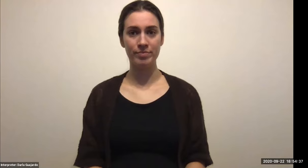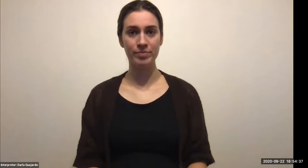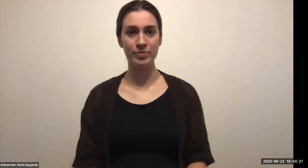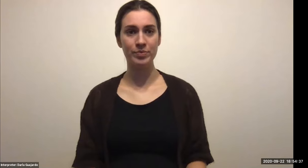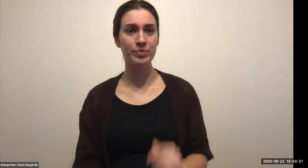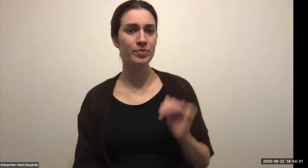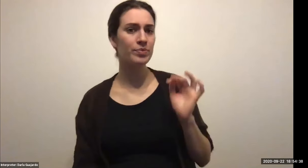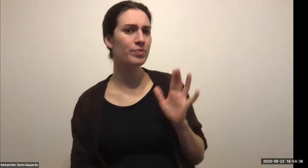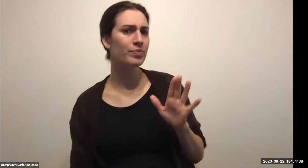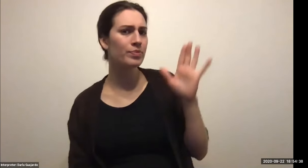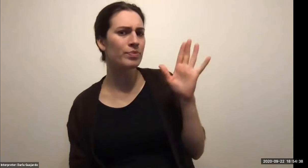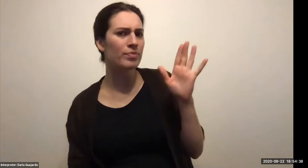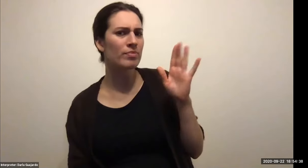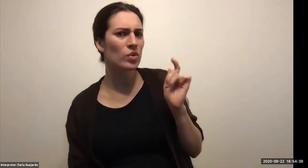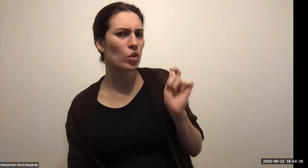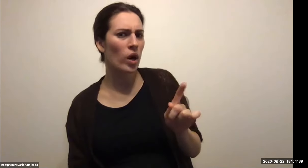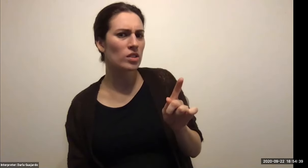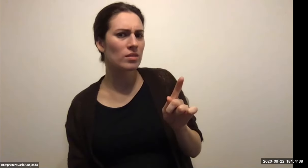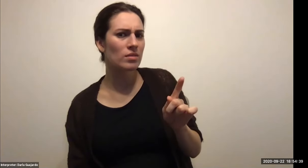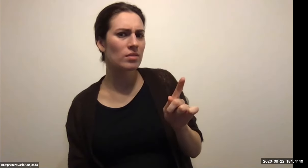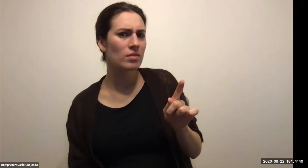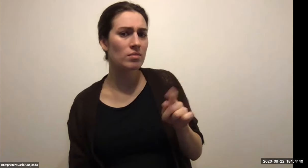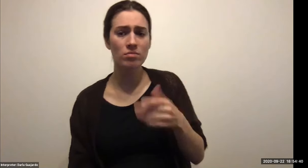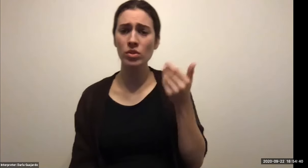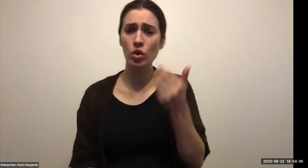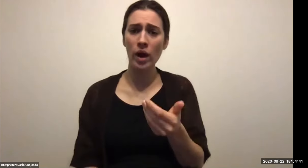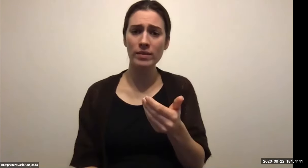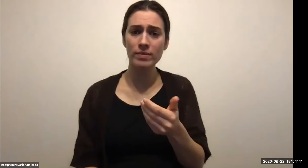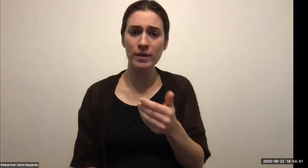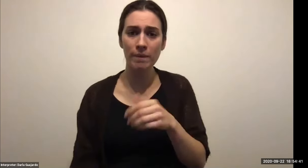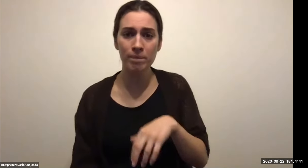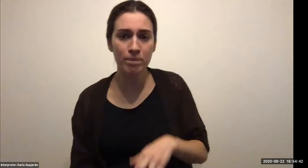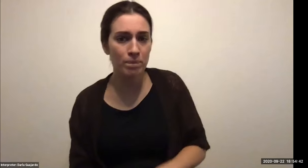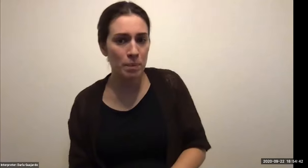Keith Wolling: But they're going to gear up and they're going to gear up in January, slowly, they're not going to bring back the workforce that they brought back before